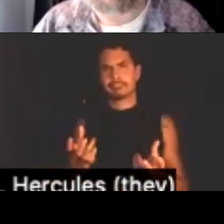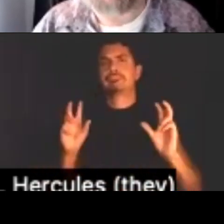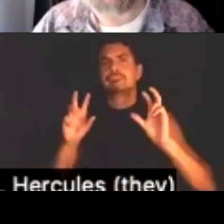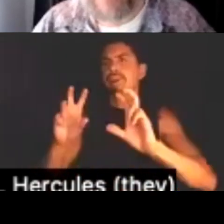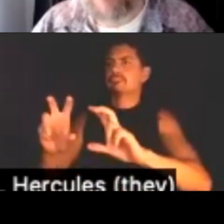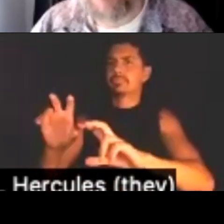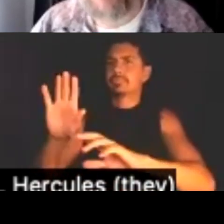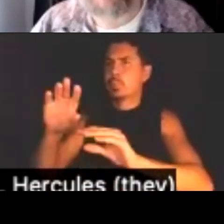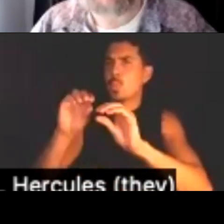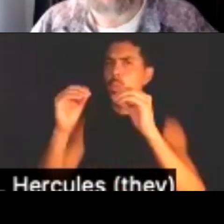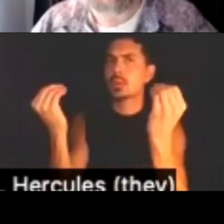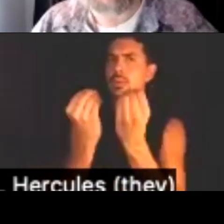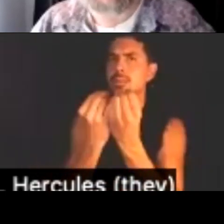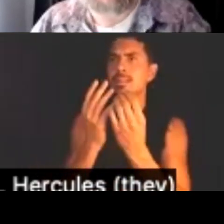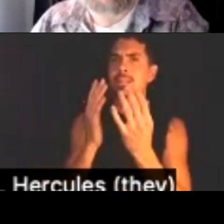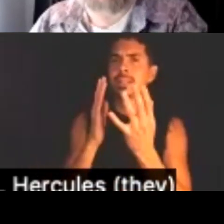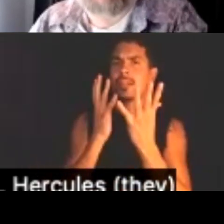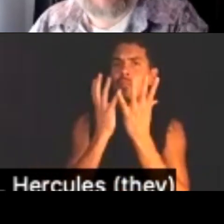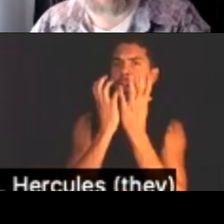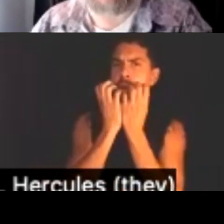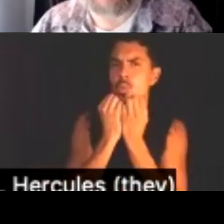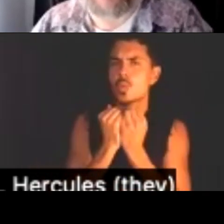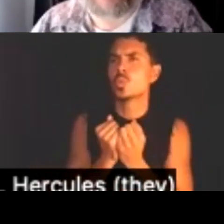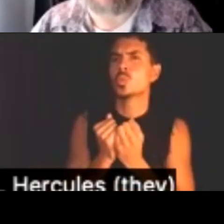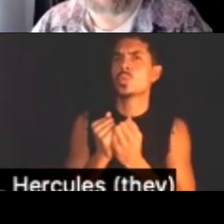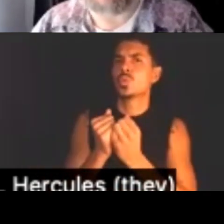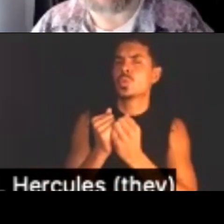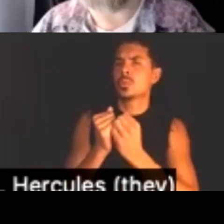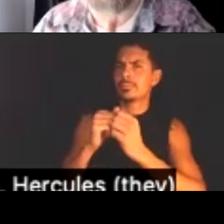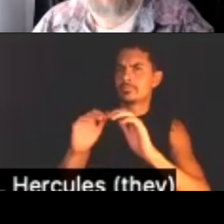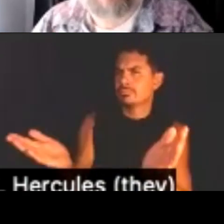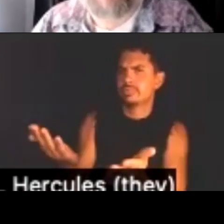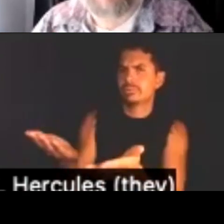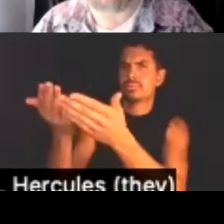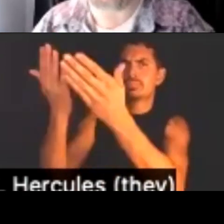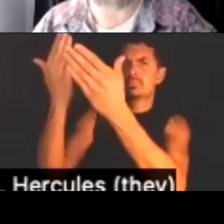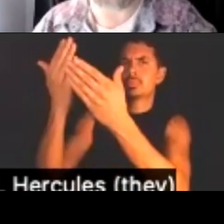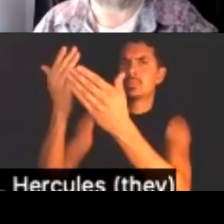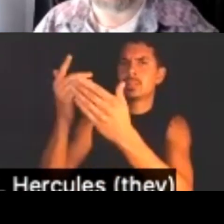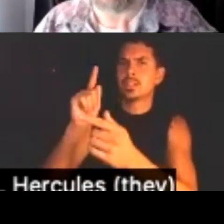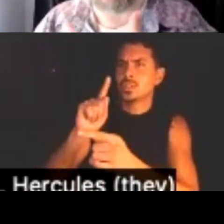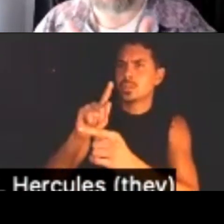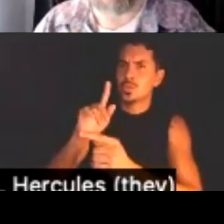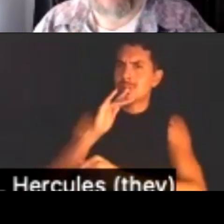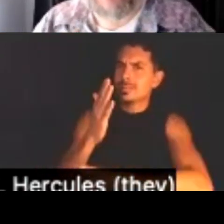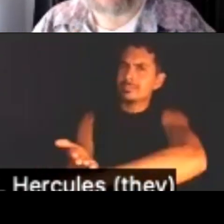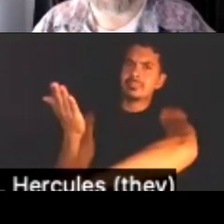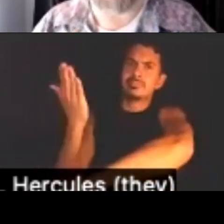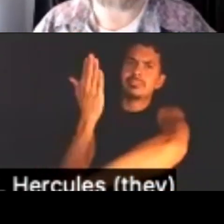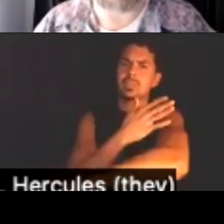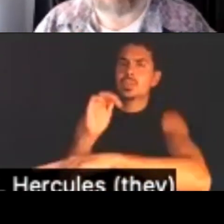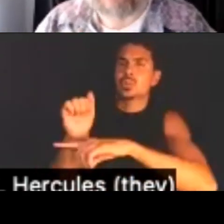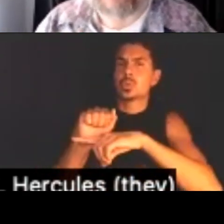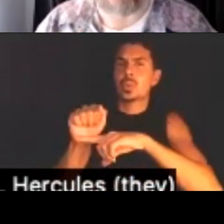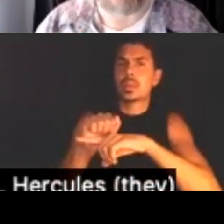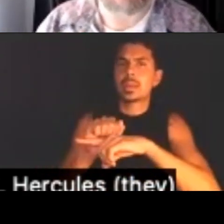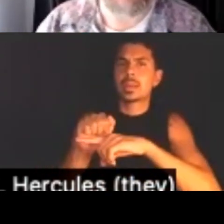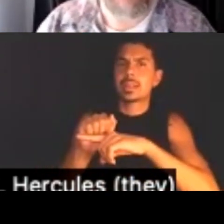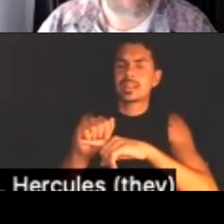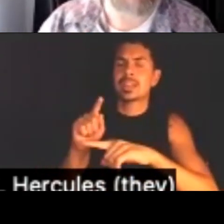value getting providers trained. So all providers in their agency trained, support staff, everybody trained.